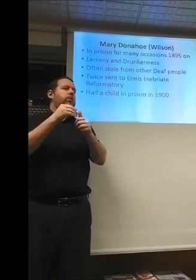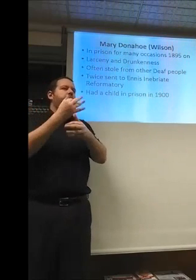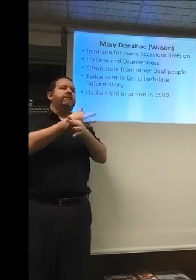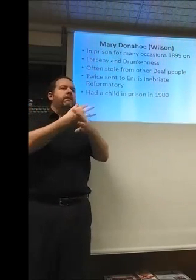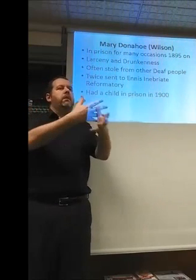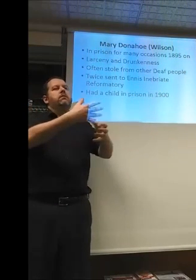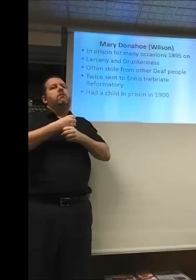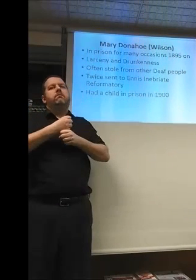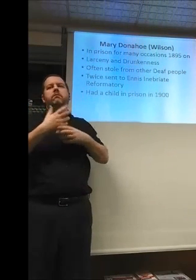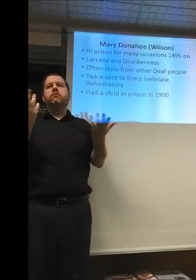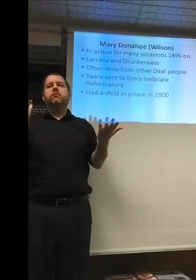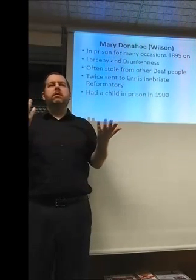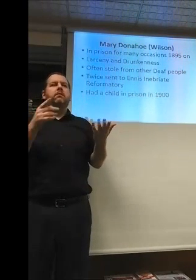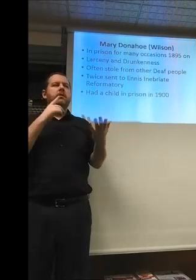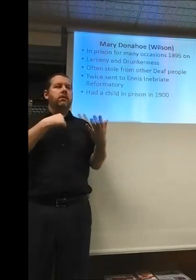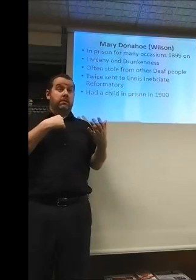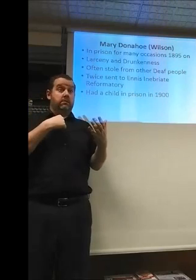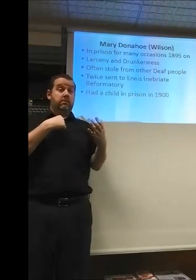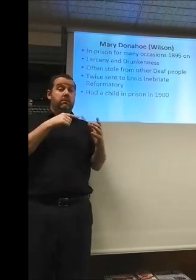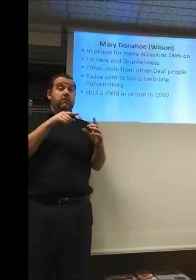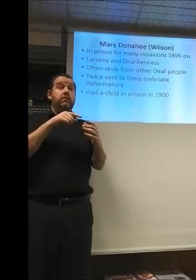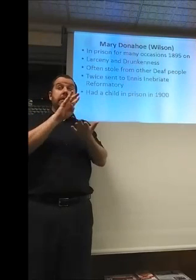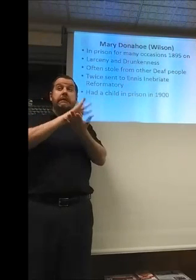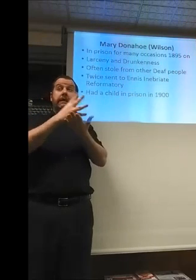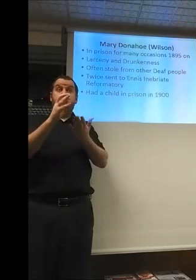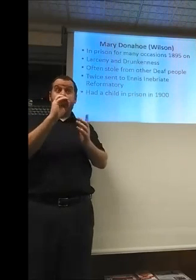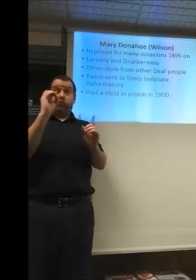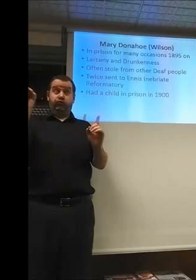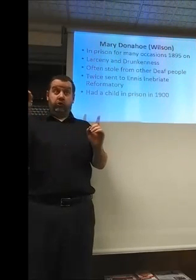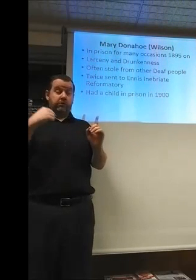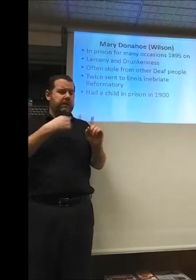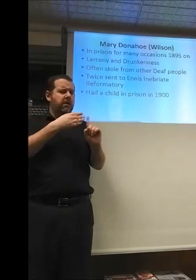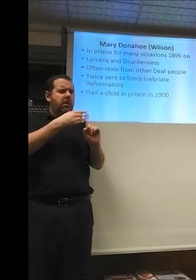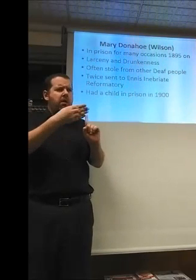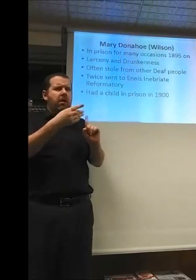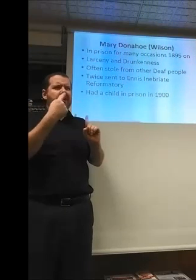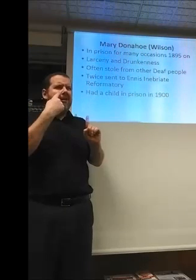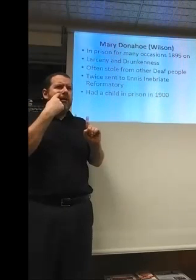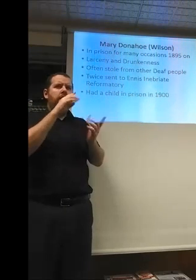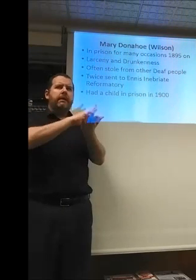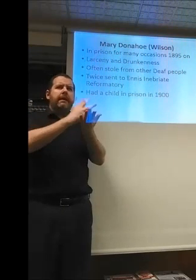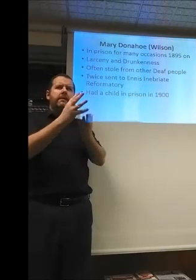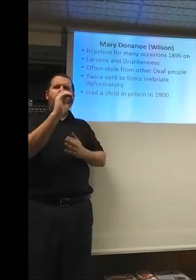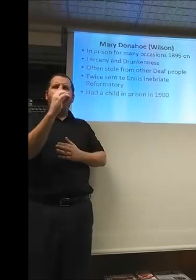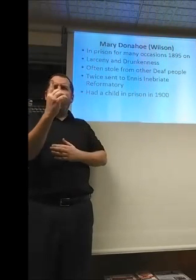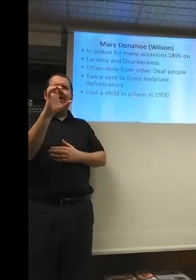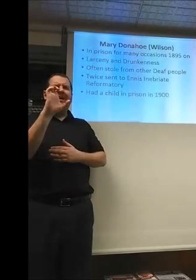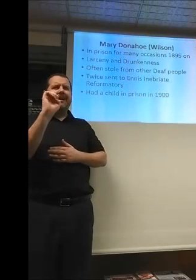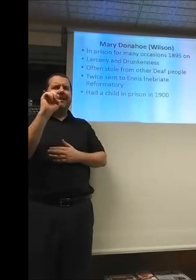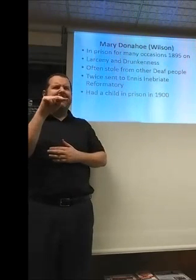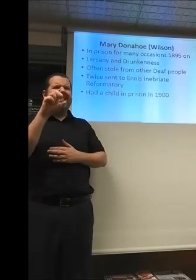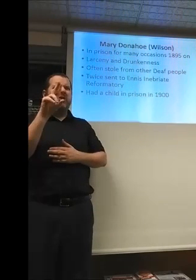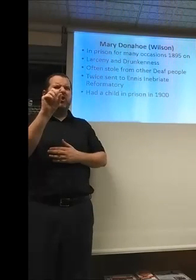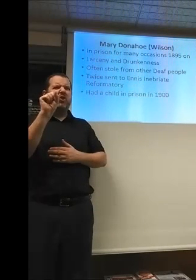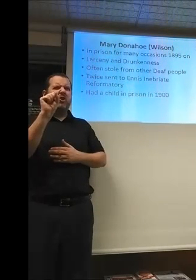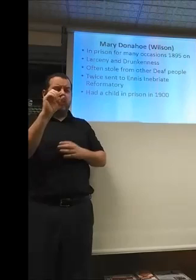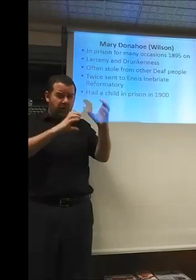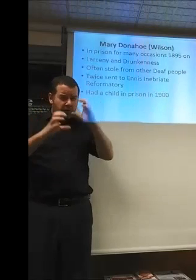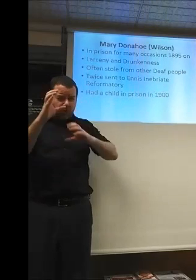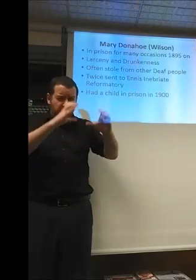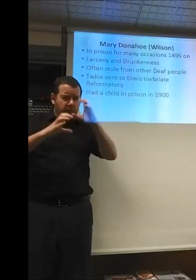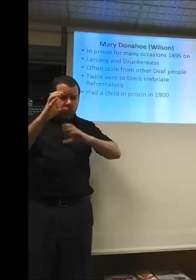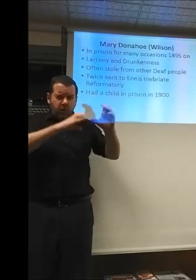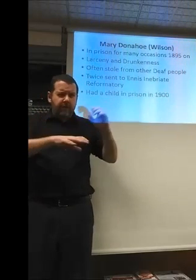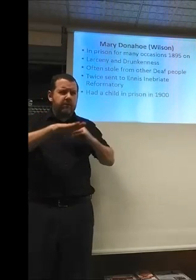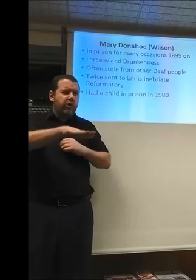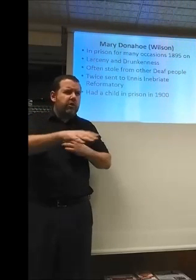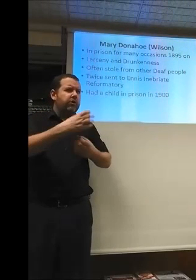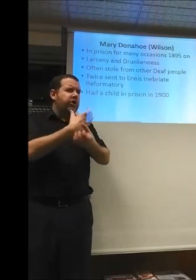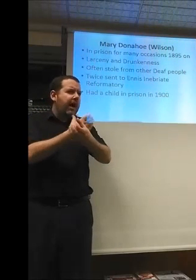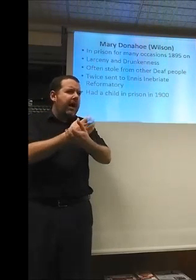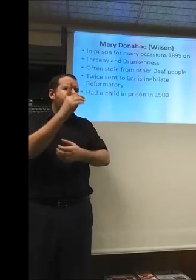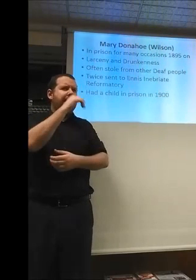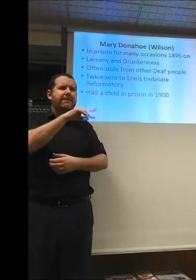Her mother said that she could understand her fine and could communicate really well